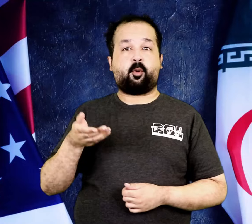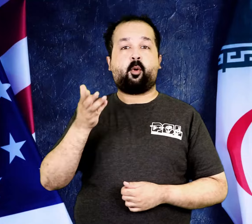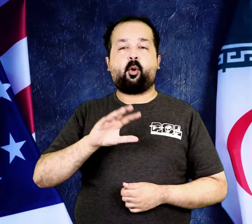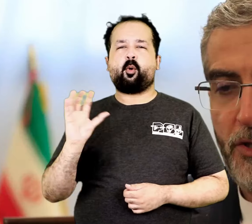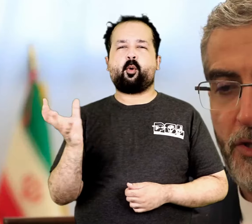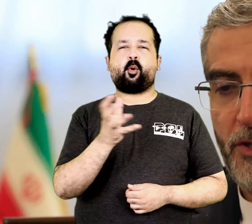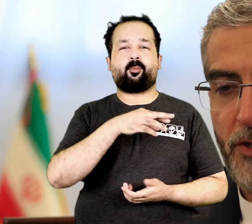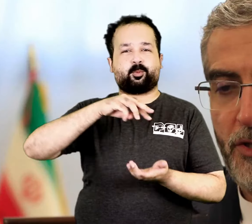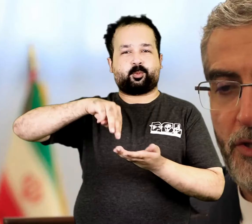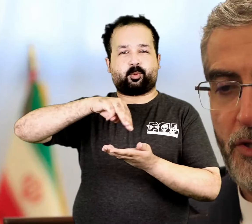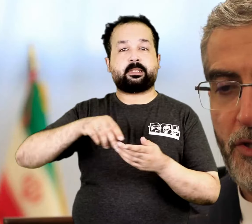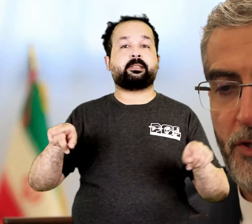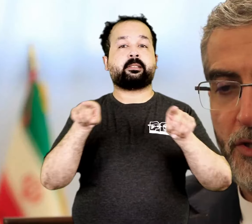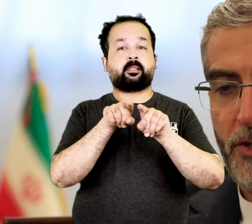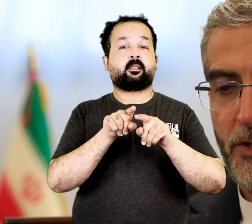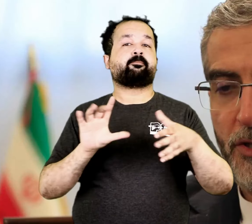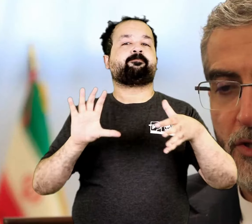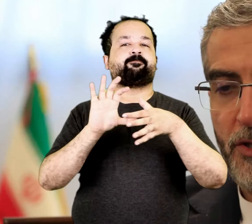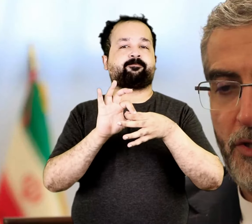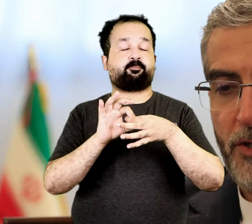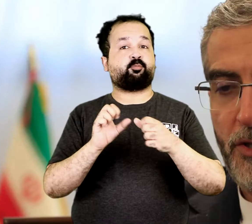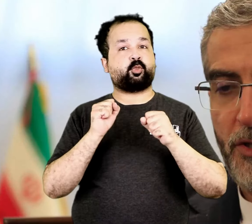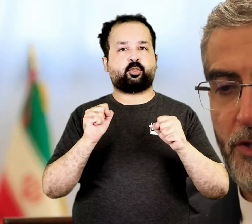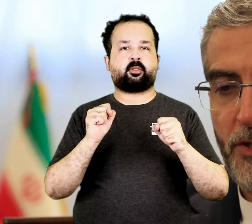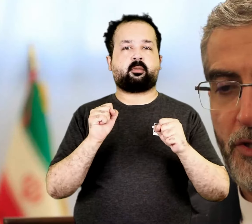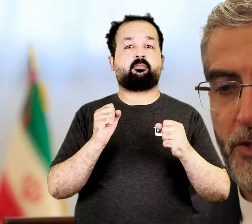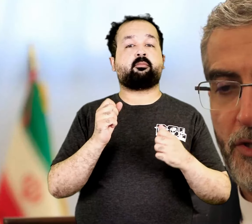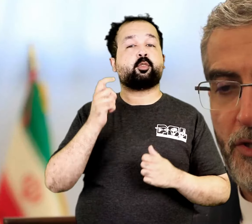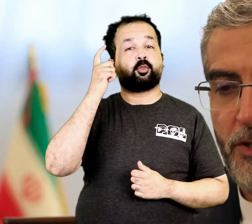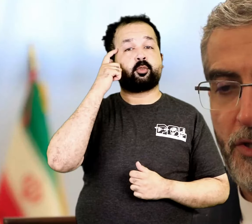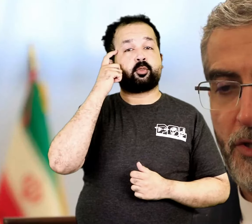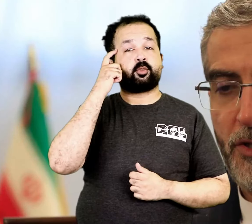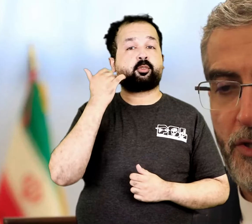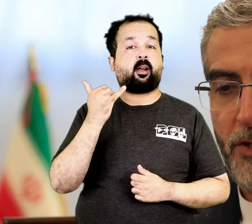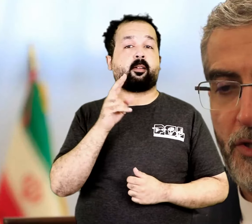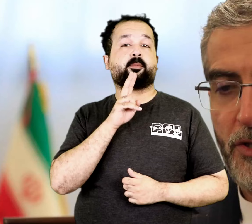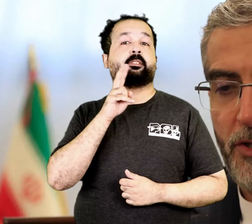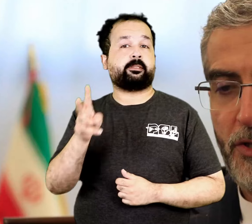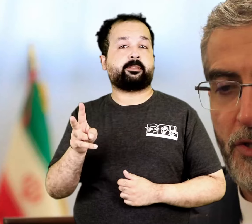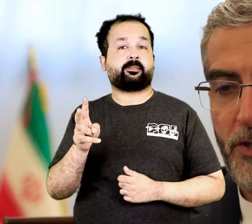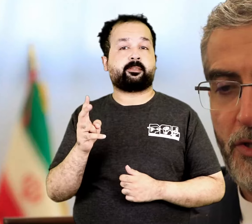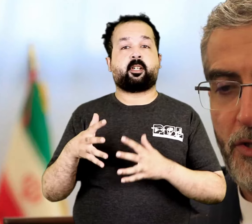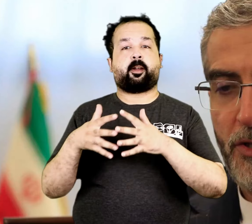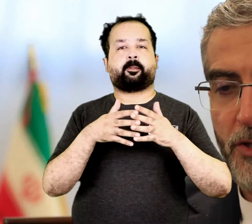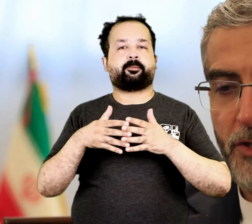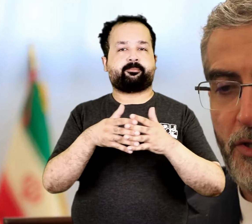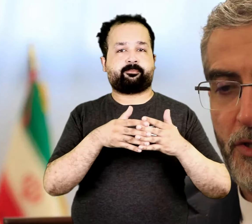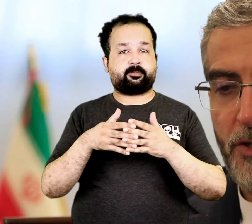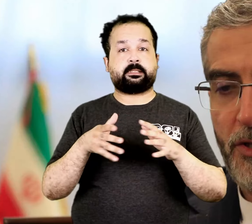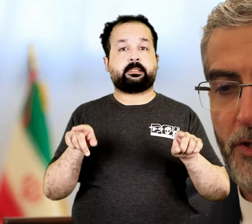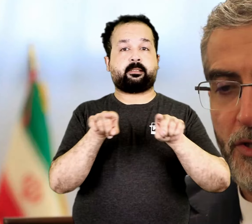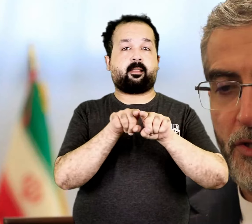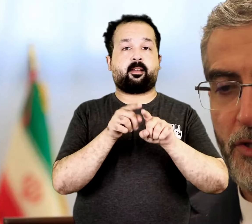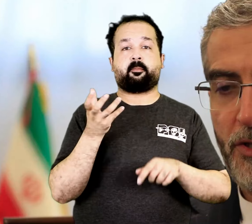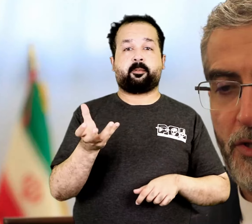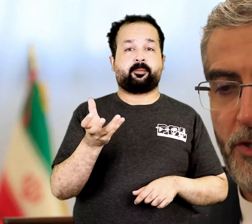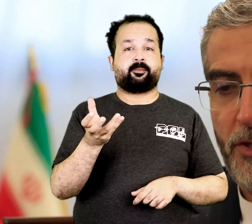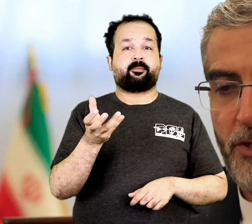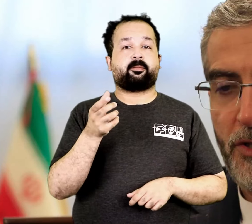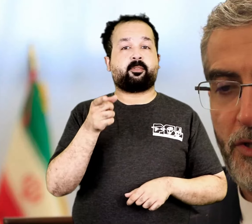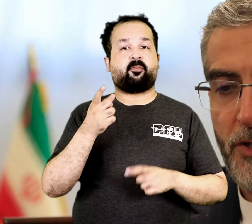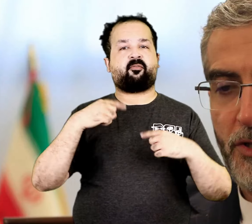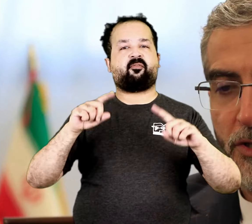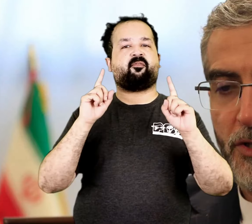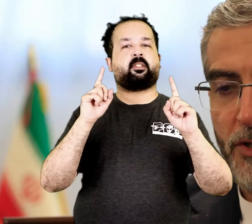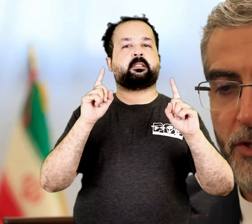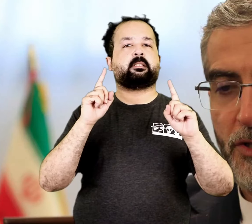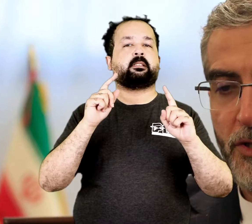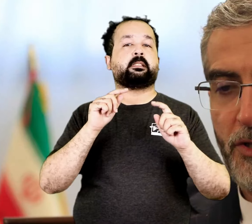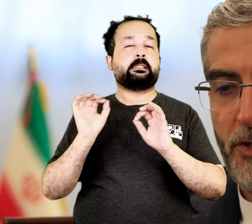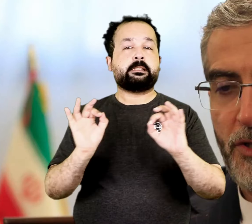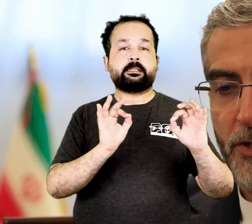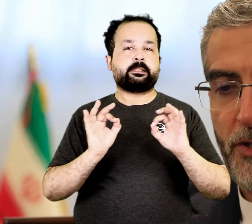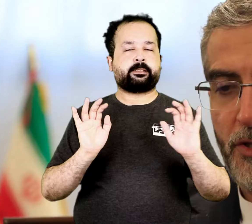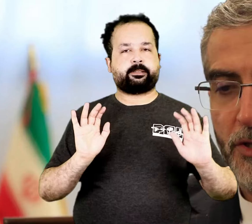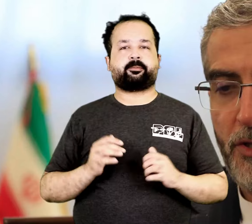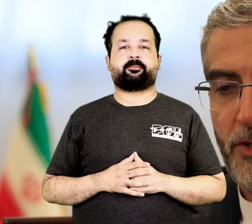and other neighboring countries, stating that they are ready for nuclear talks with the US.